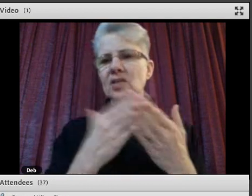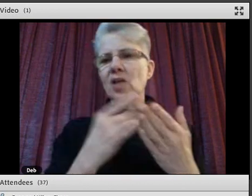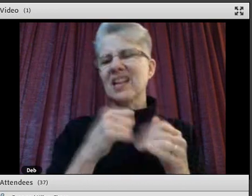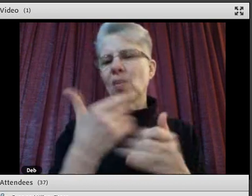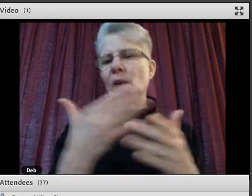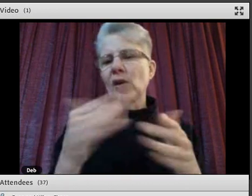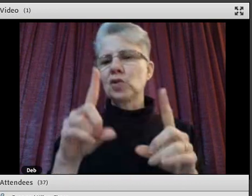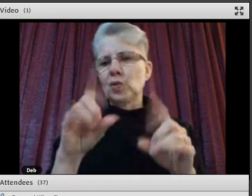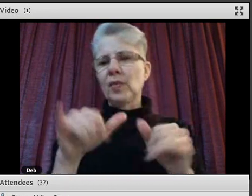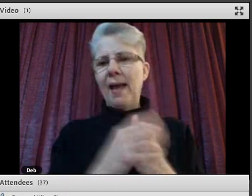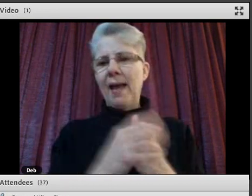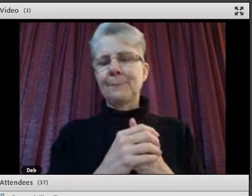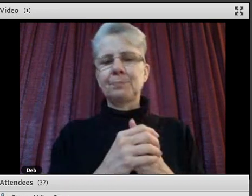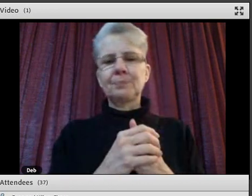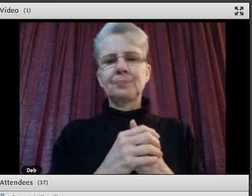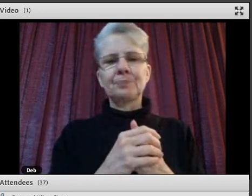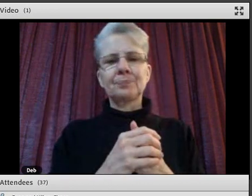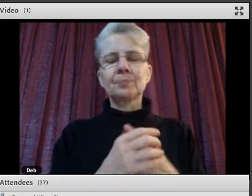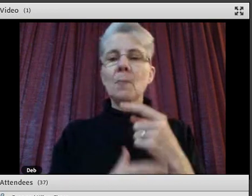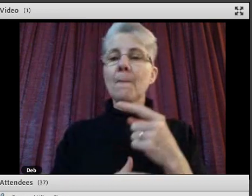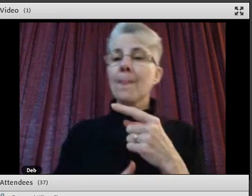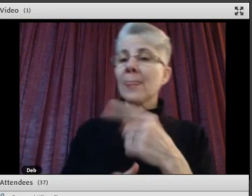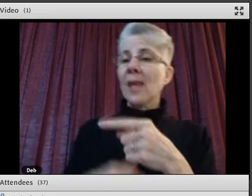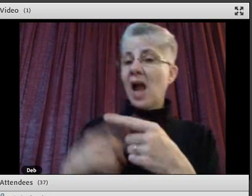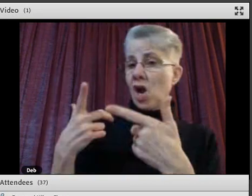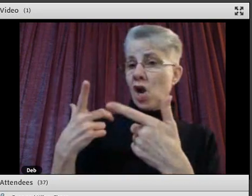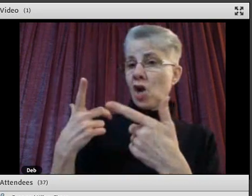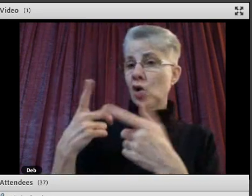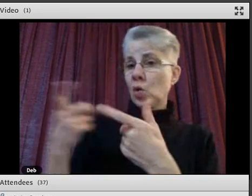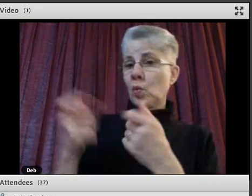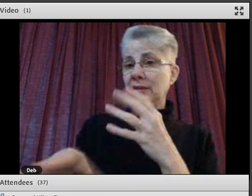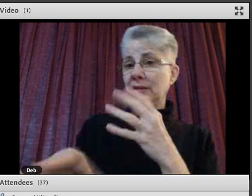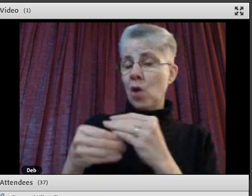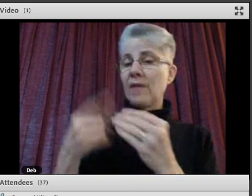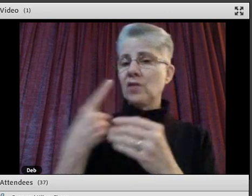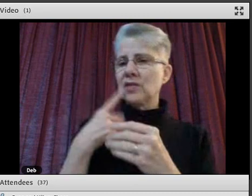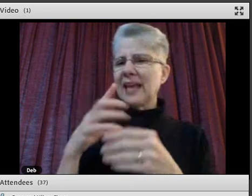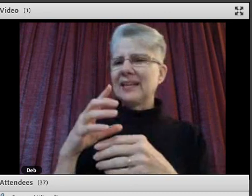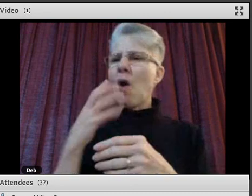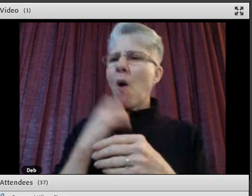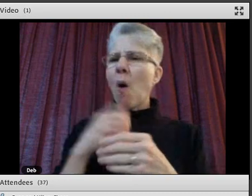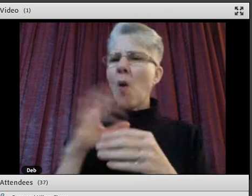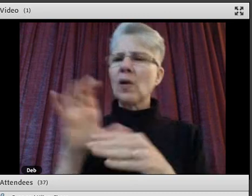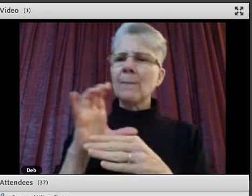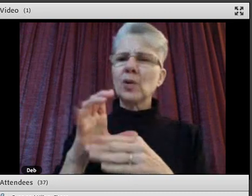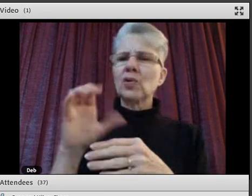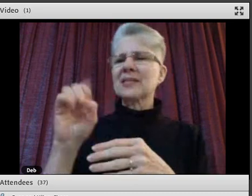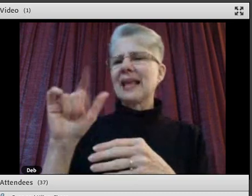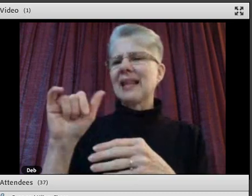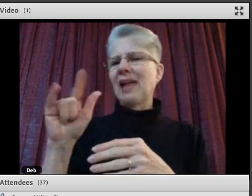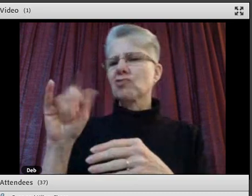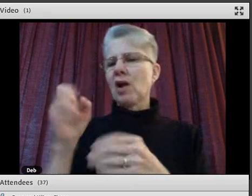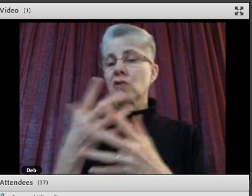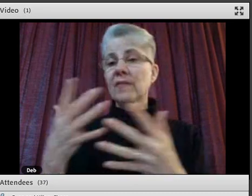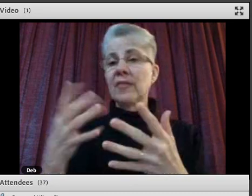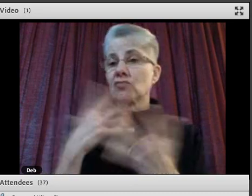Ryan: And just a quick note -- If you are taking apart electronics, old computers, or anything like that, if you try to put it back together, it's a really good practice to take notes on